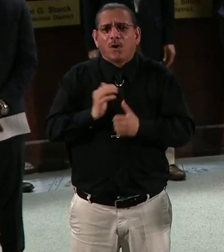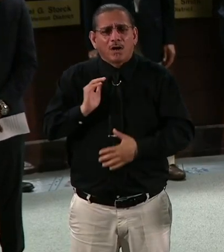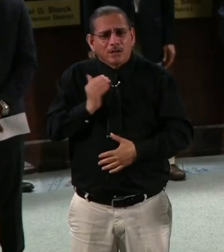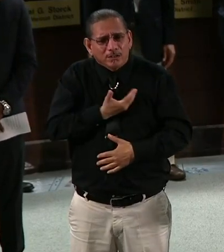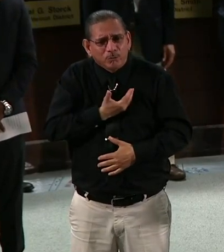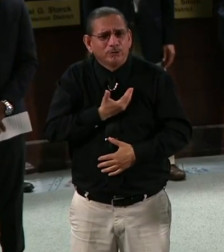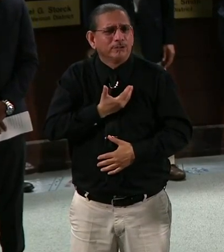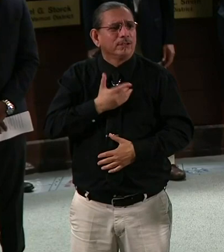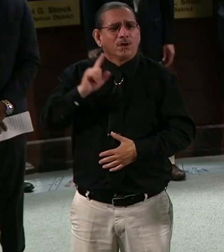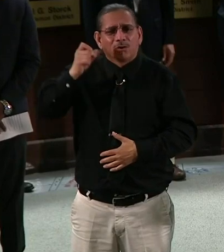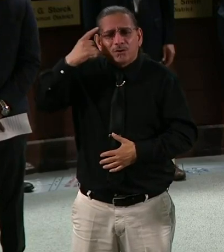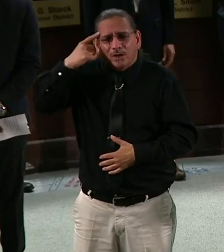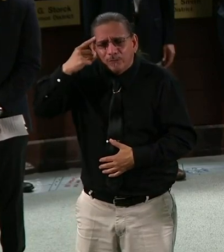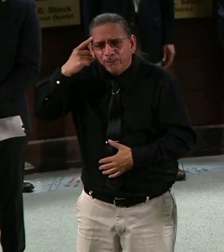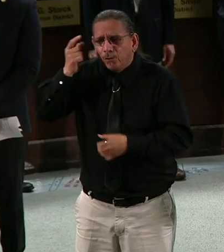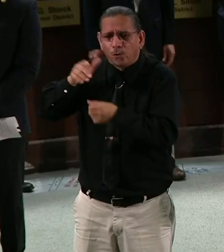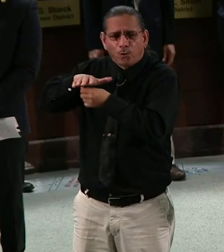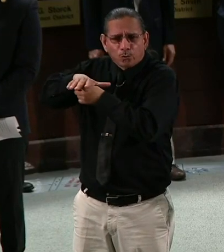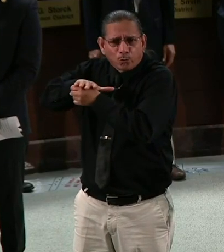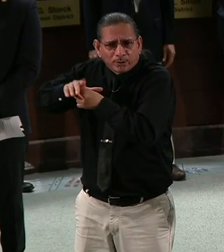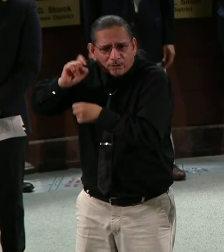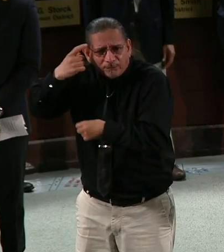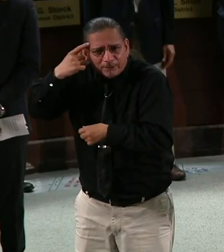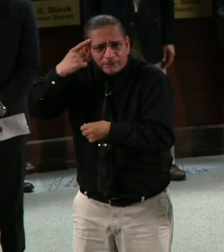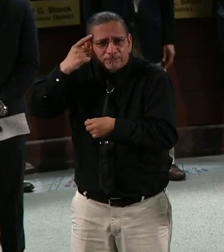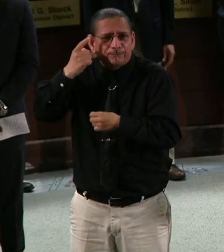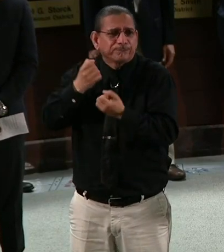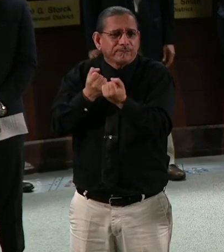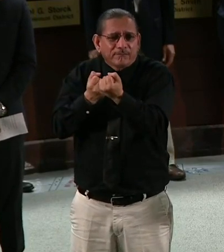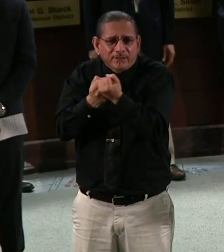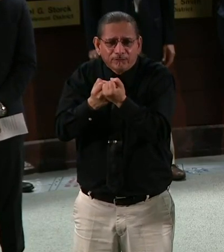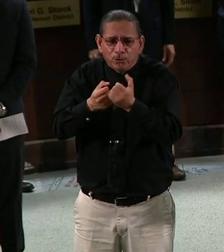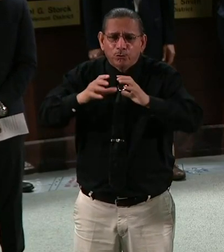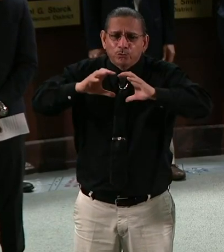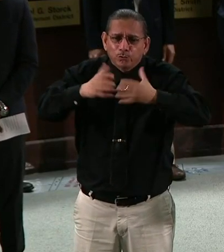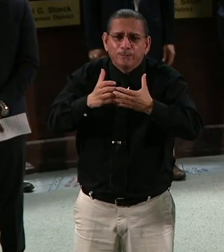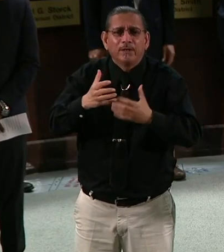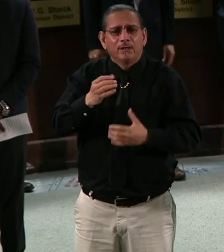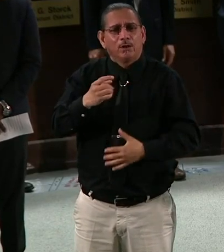ADMINISTRATION AND LOCAL